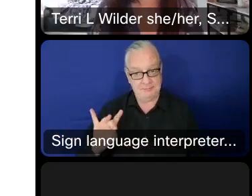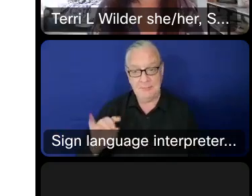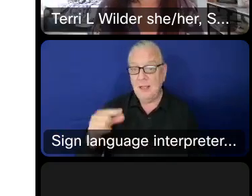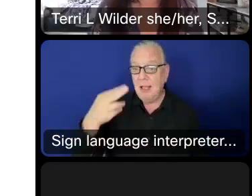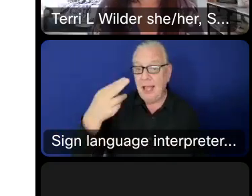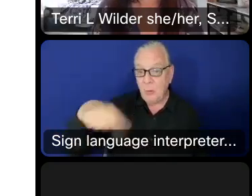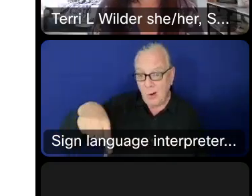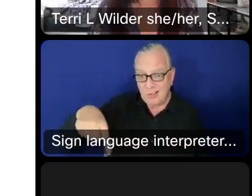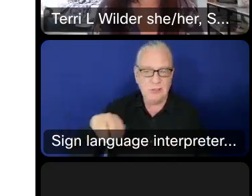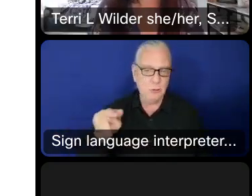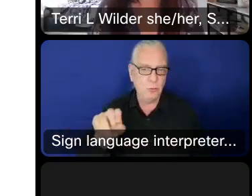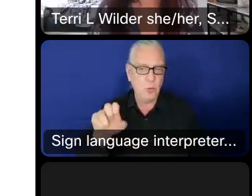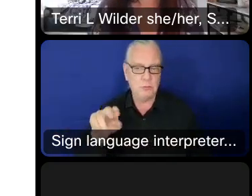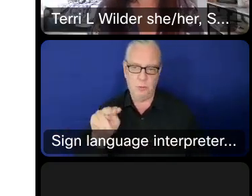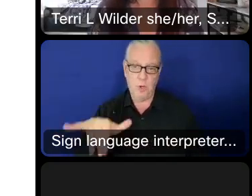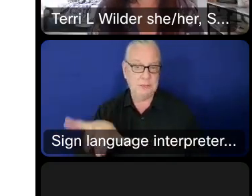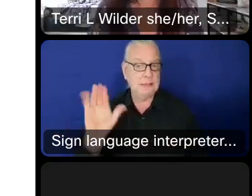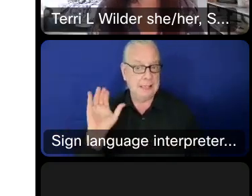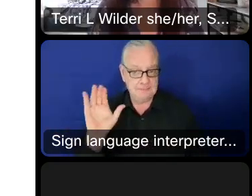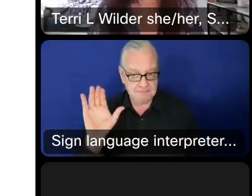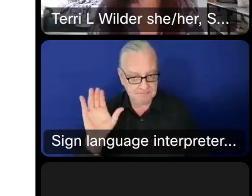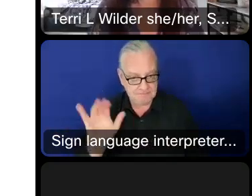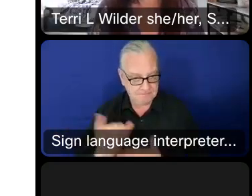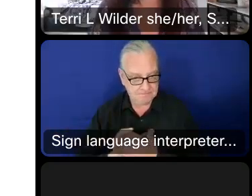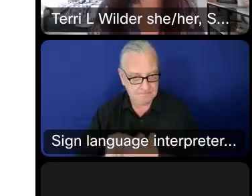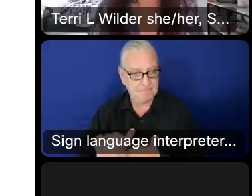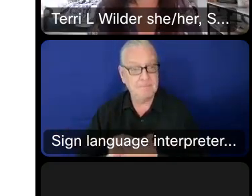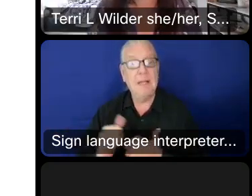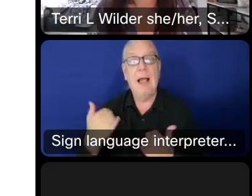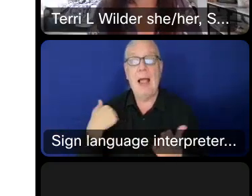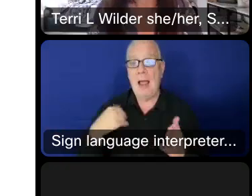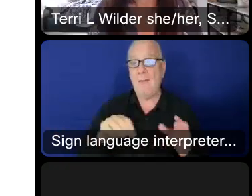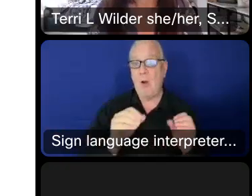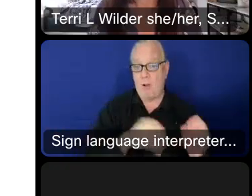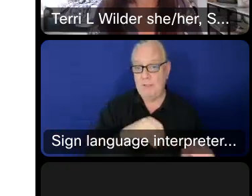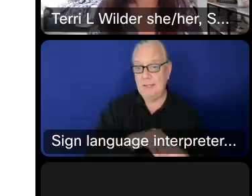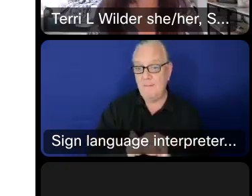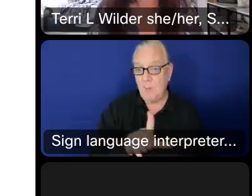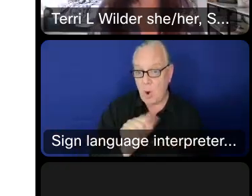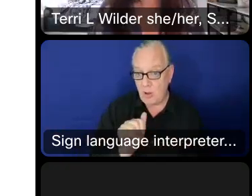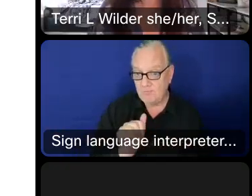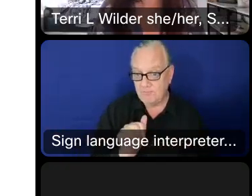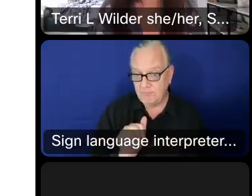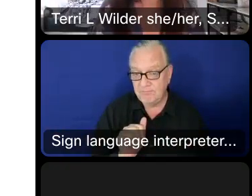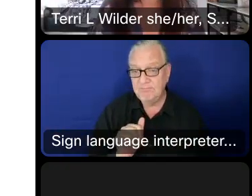New York City. We also have a office in Florida. I work for